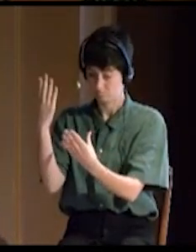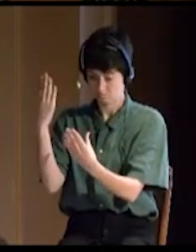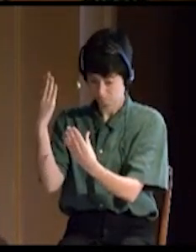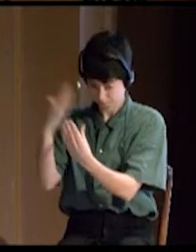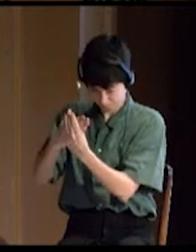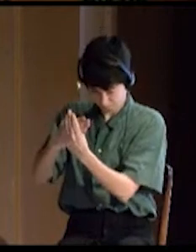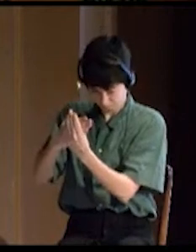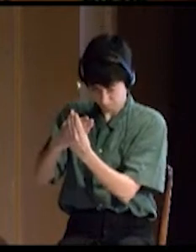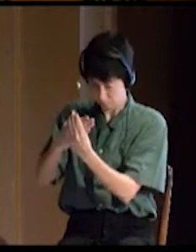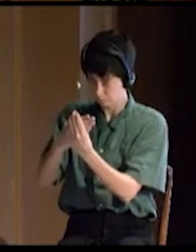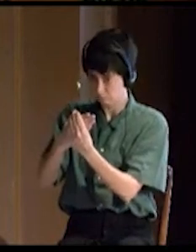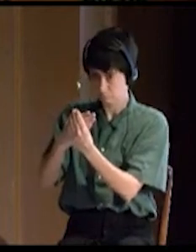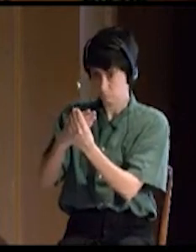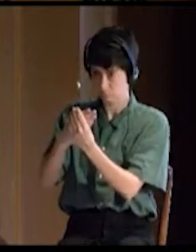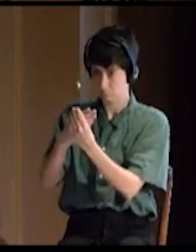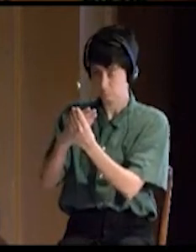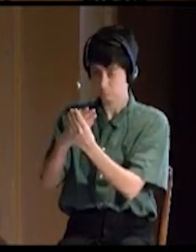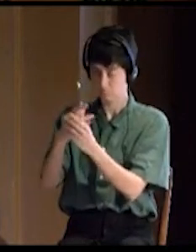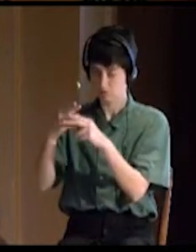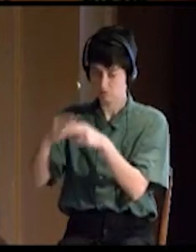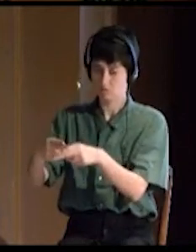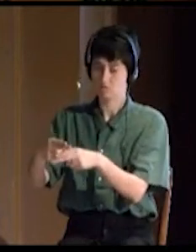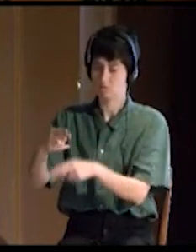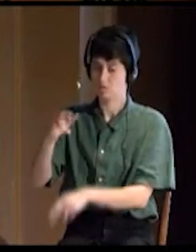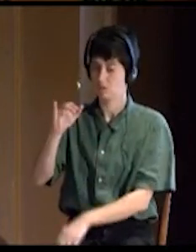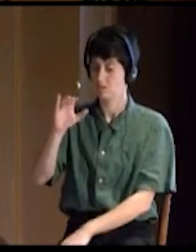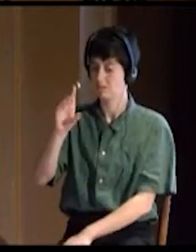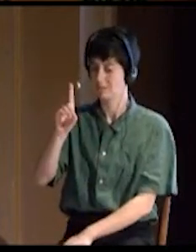And now when I'm gonna put those back in the shelves,